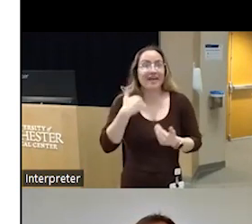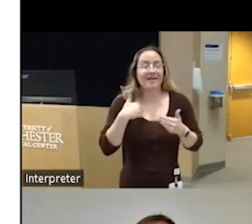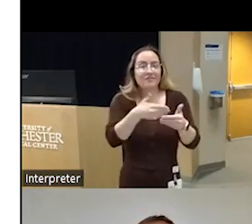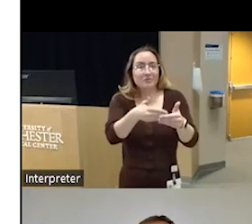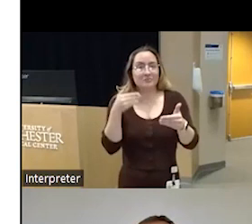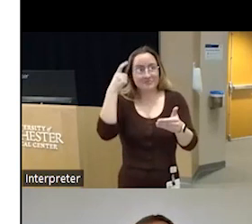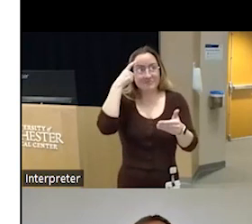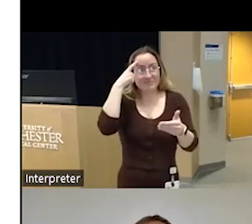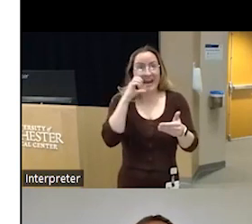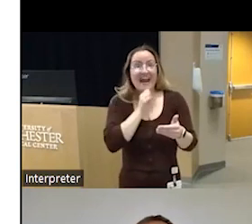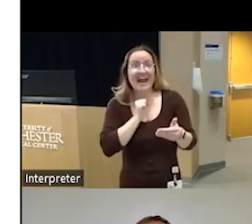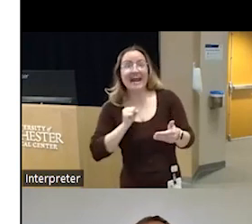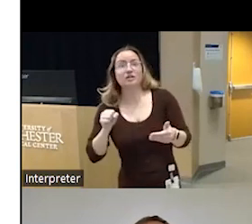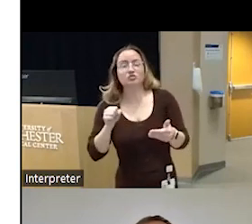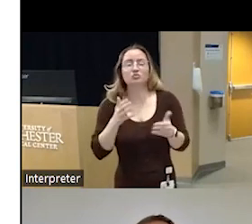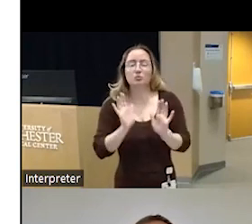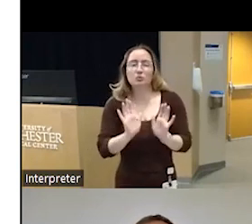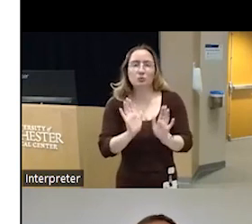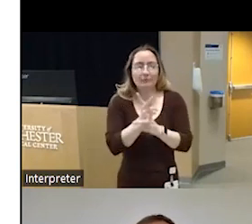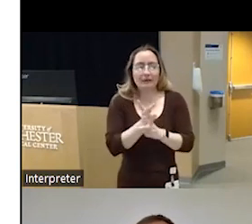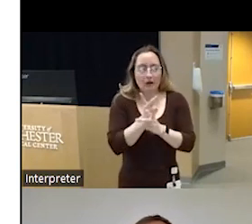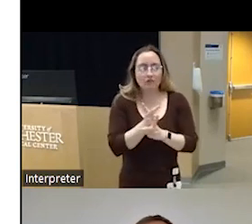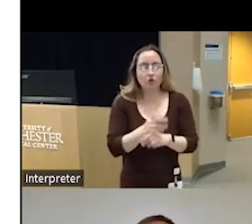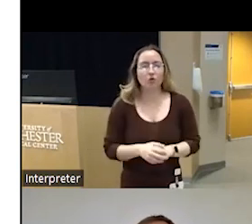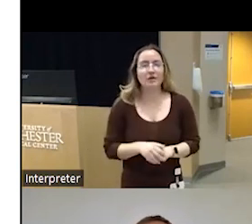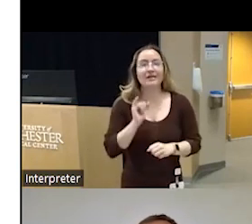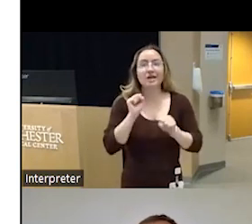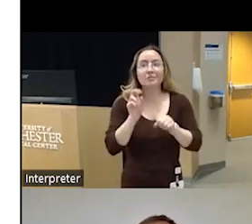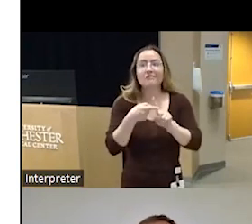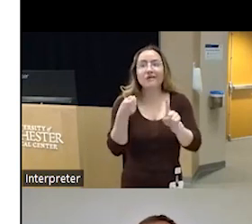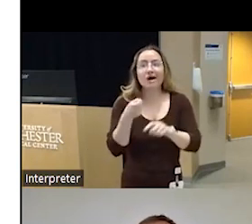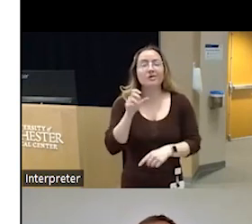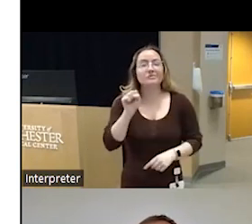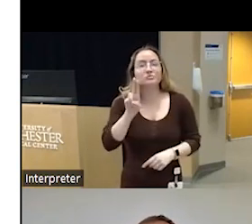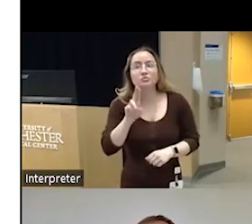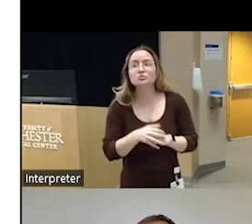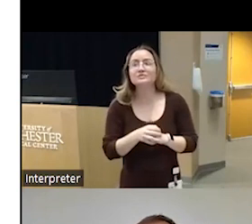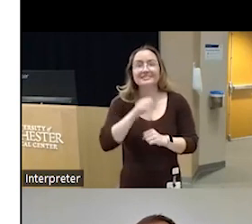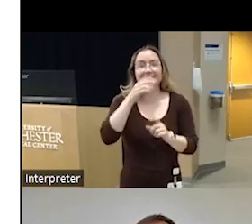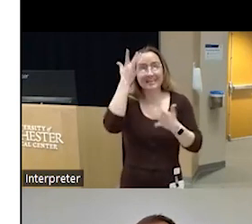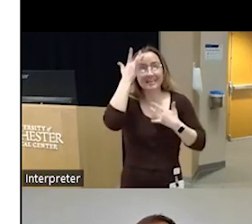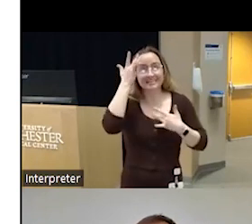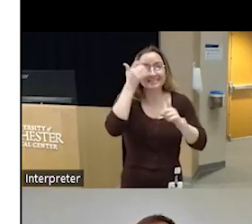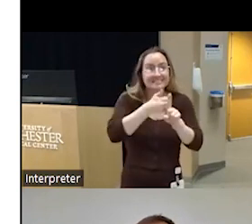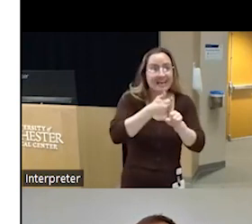Because of inflammation substance use the illness itself and other plv lifestyle behaviors.